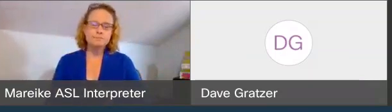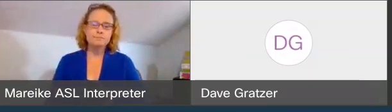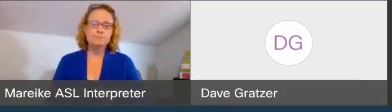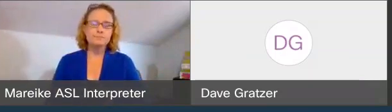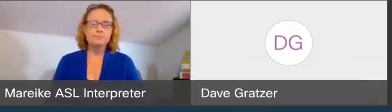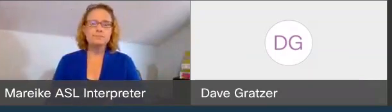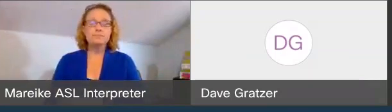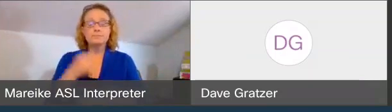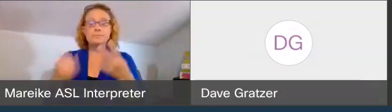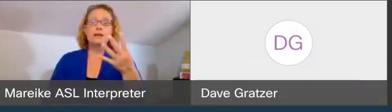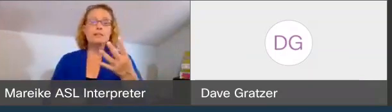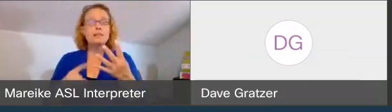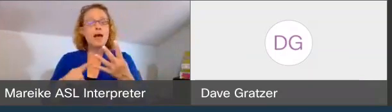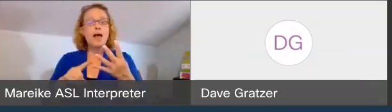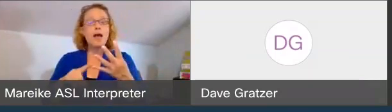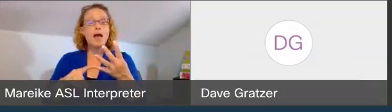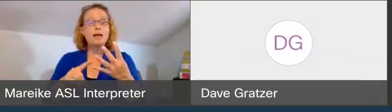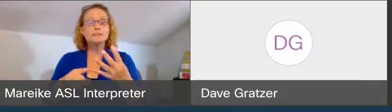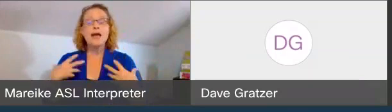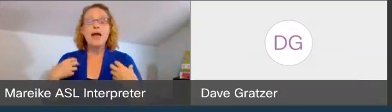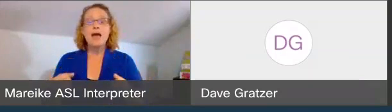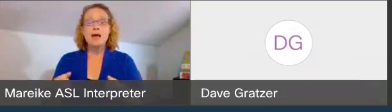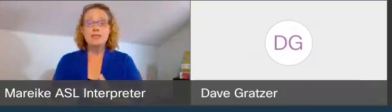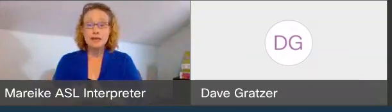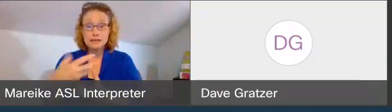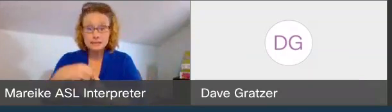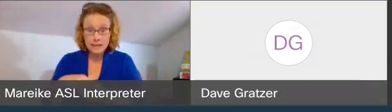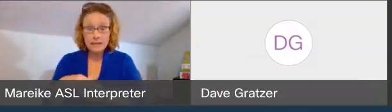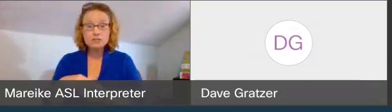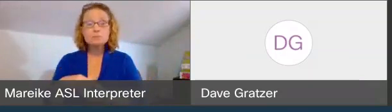And finally, the Health Engagement and Assessment Teams or the HEAT Teams